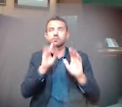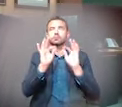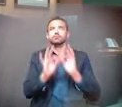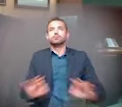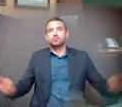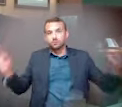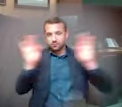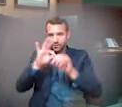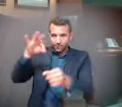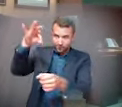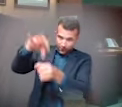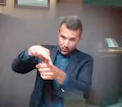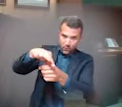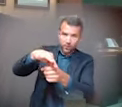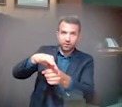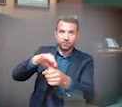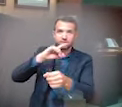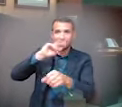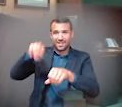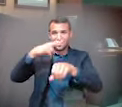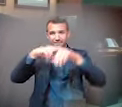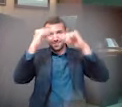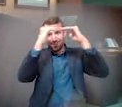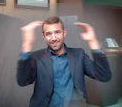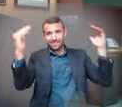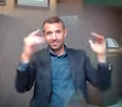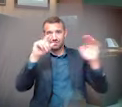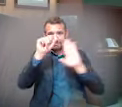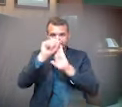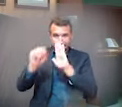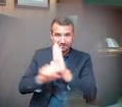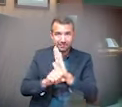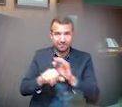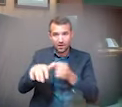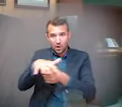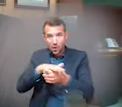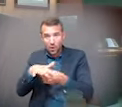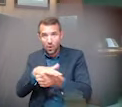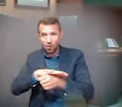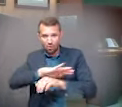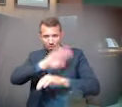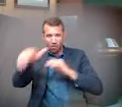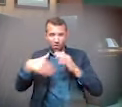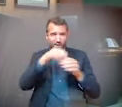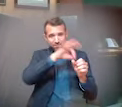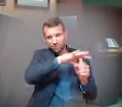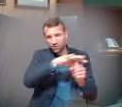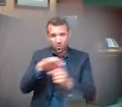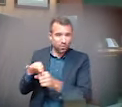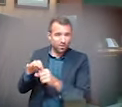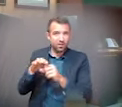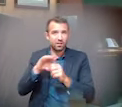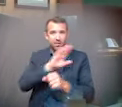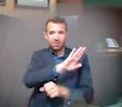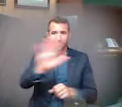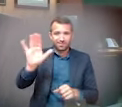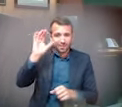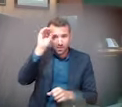And it's not only about national, but on the local level as well, that we continue to make sure that our voices are heard.